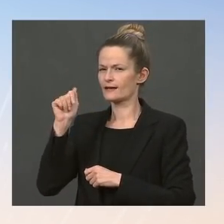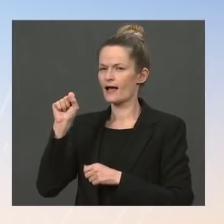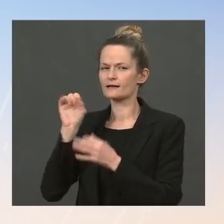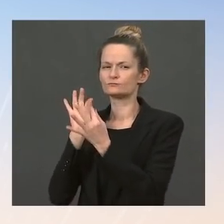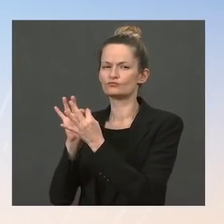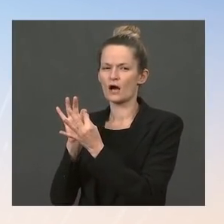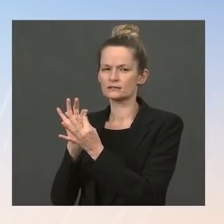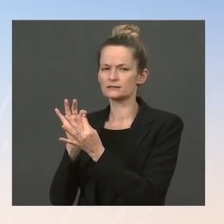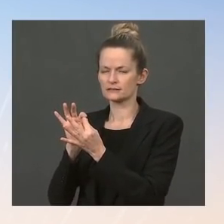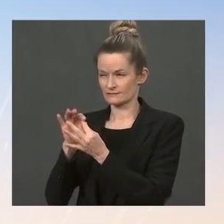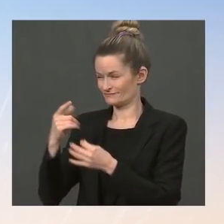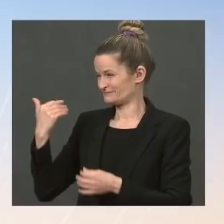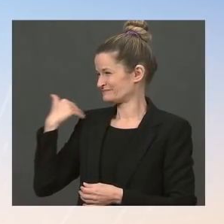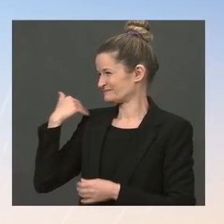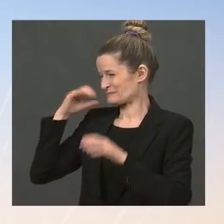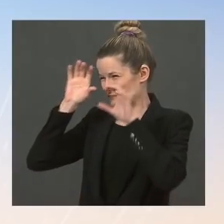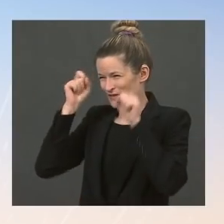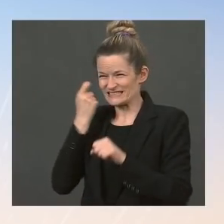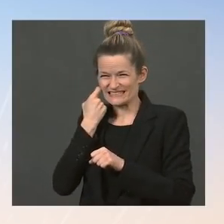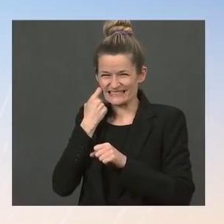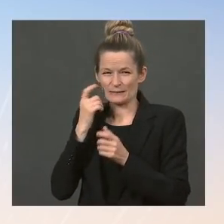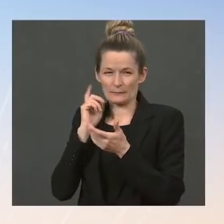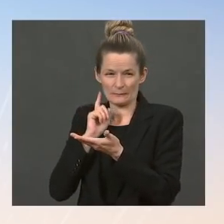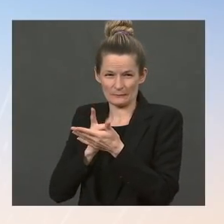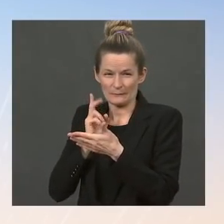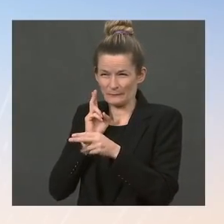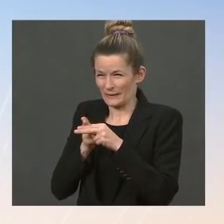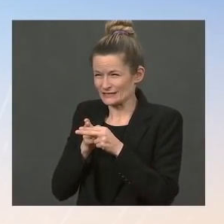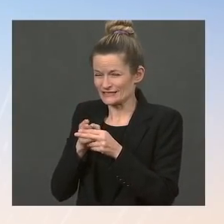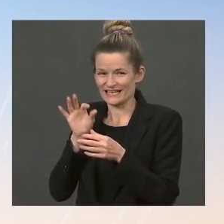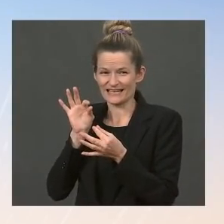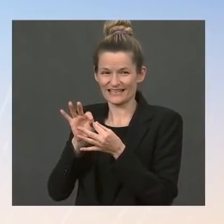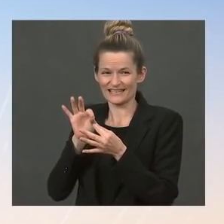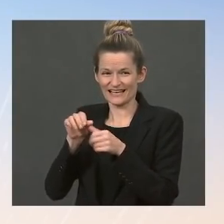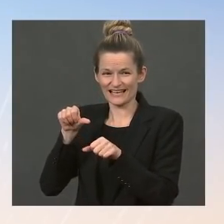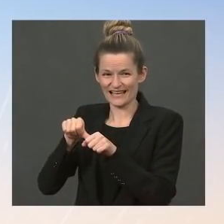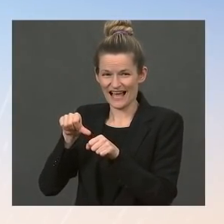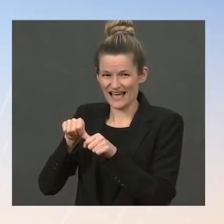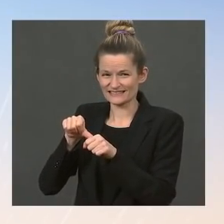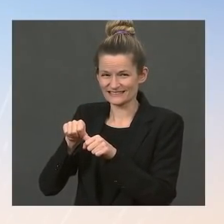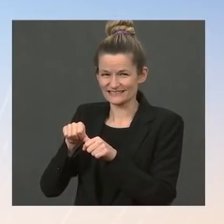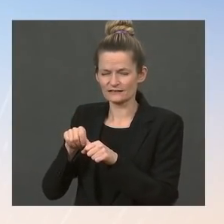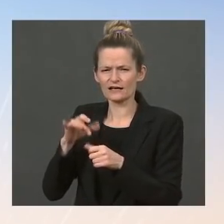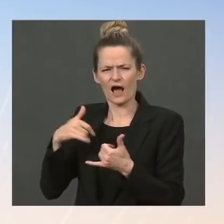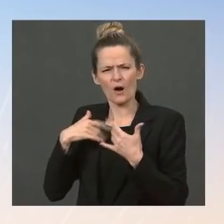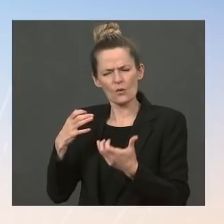we're looking into this manipulation of the gas market. Is the White House currently doing an investigation?